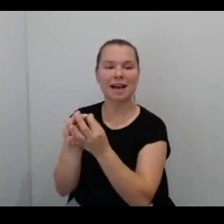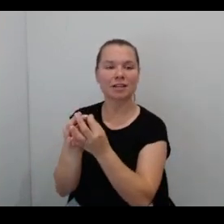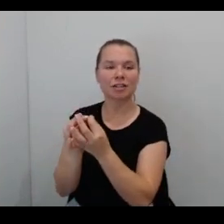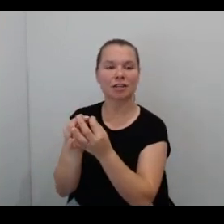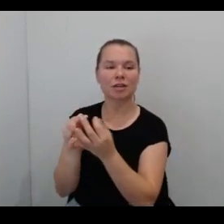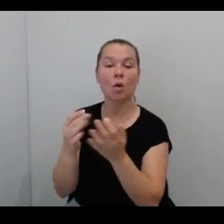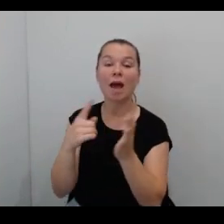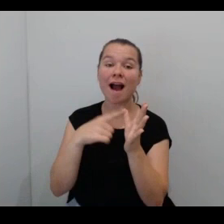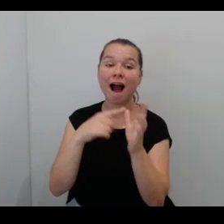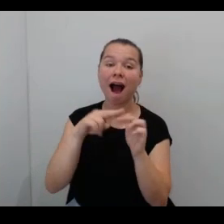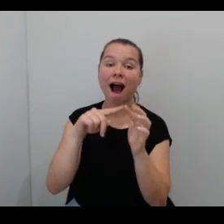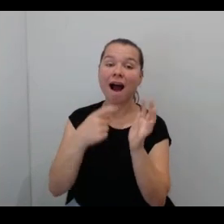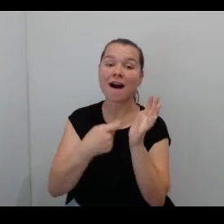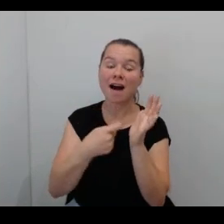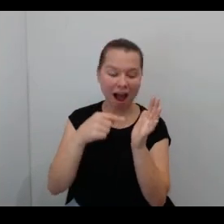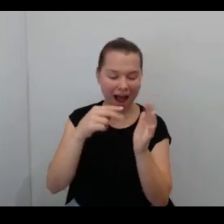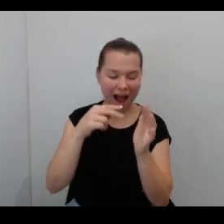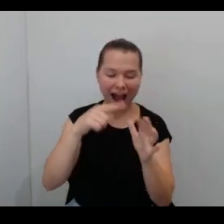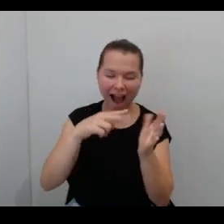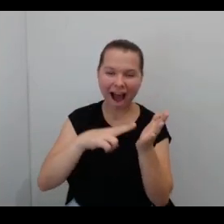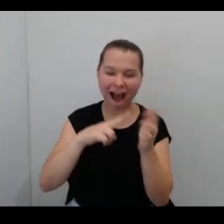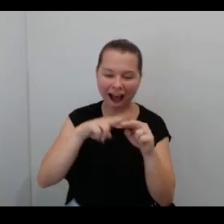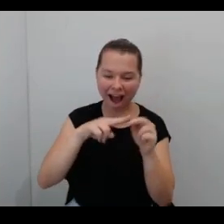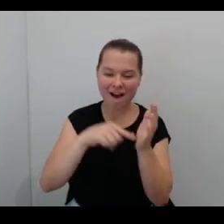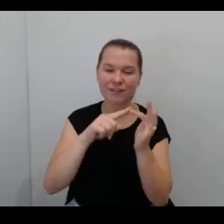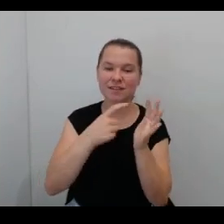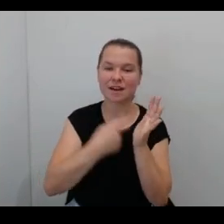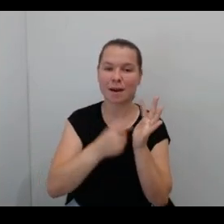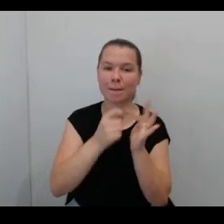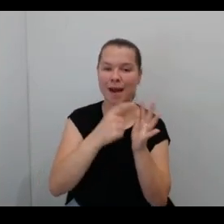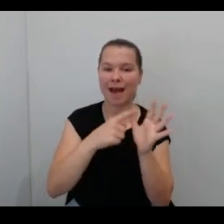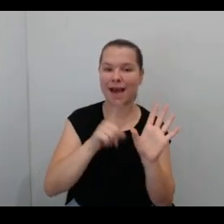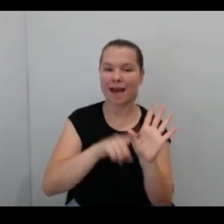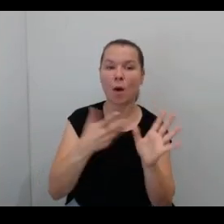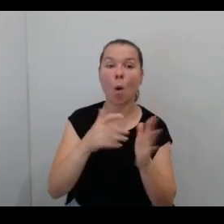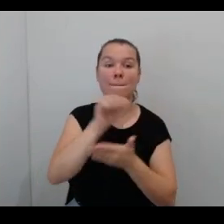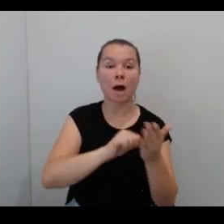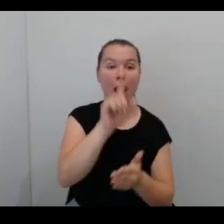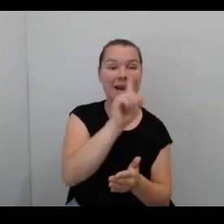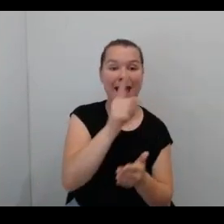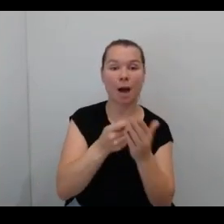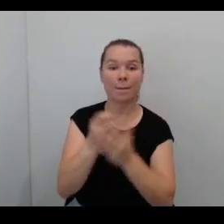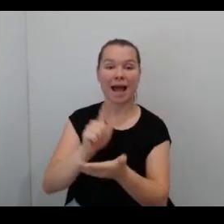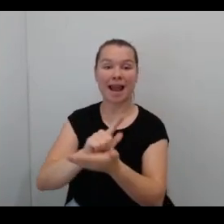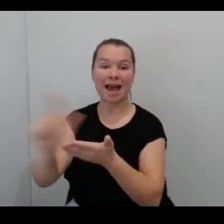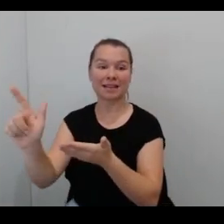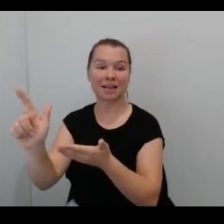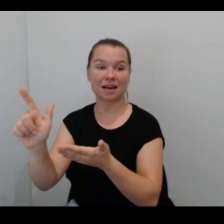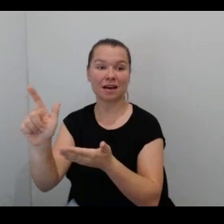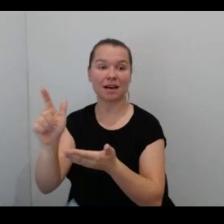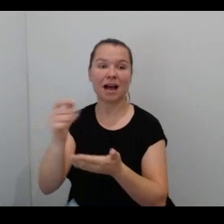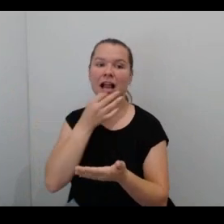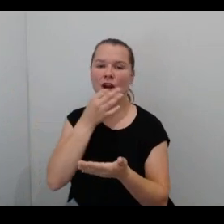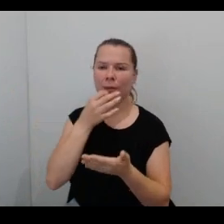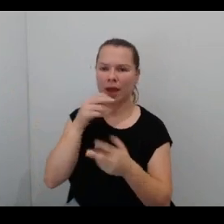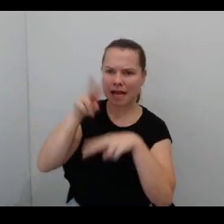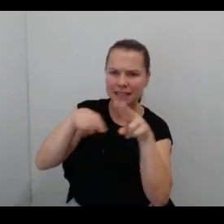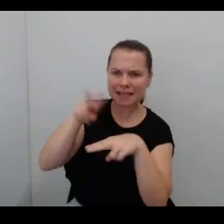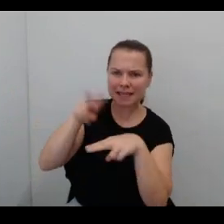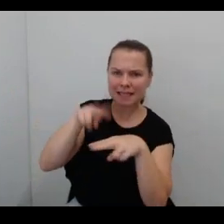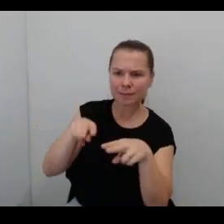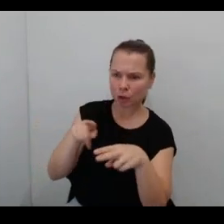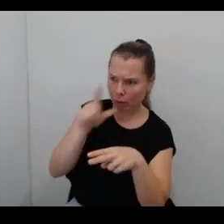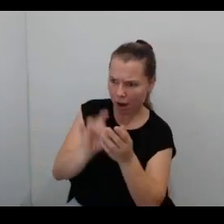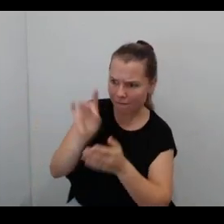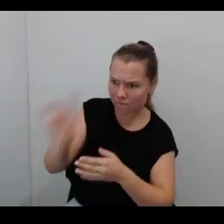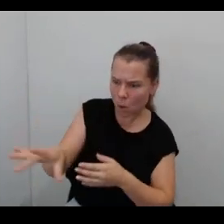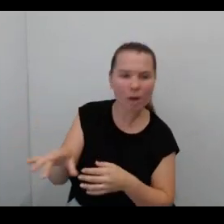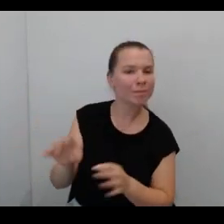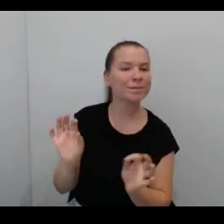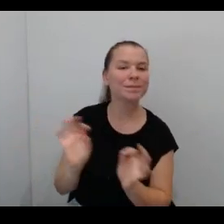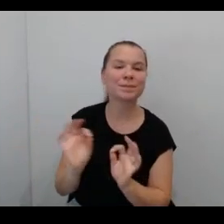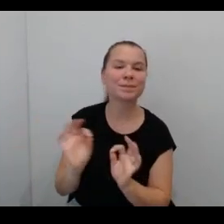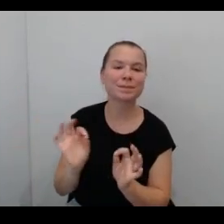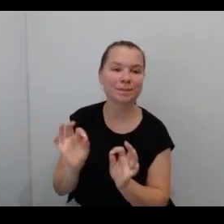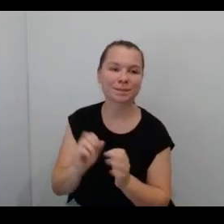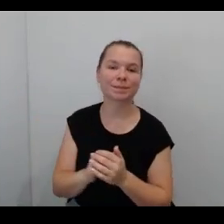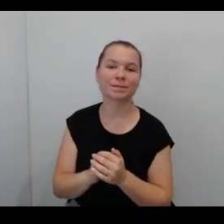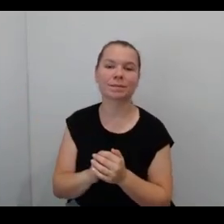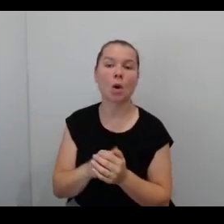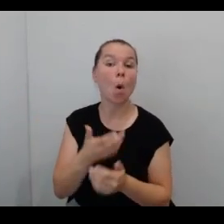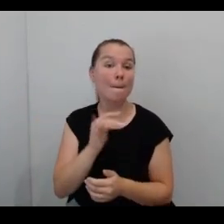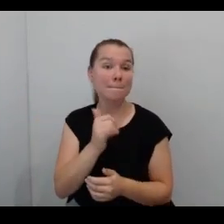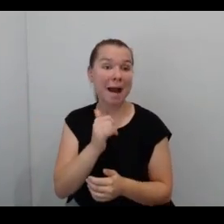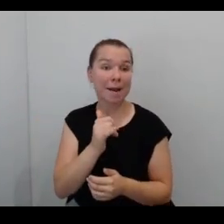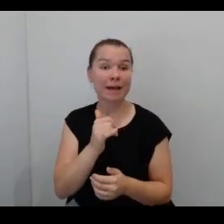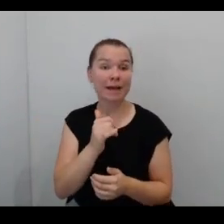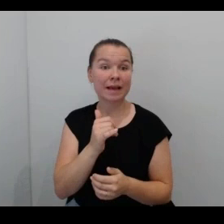There may have been over the weekend a particular day for a particular buy now